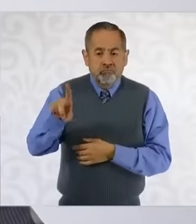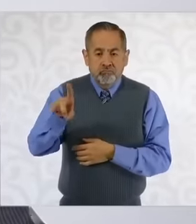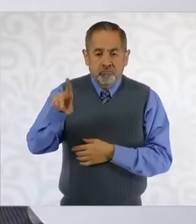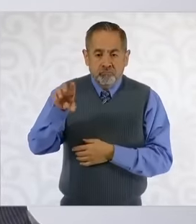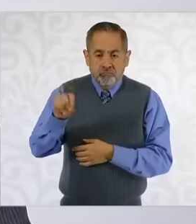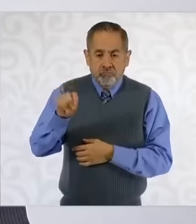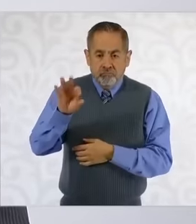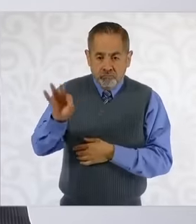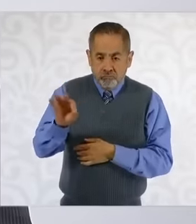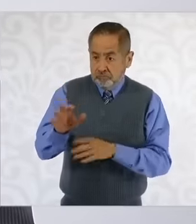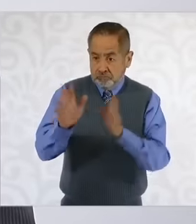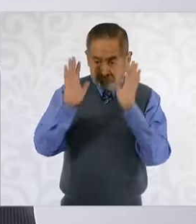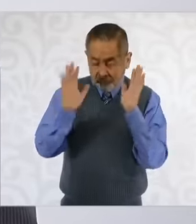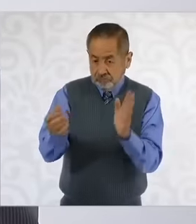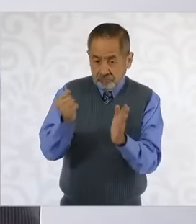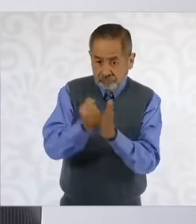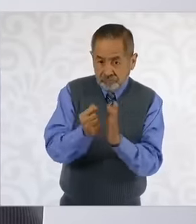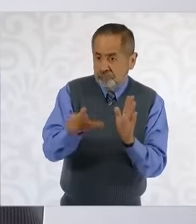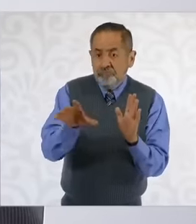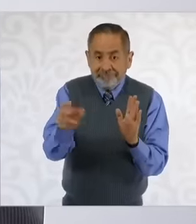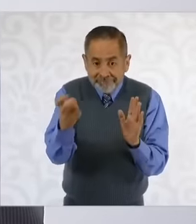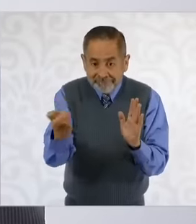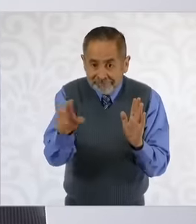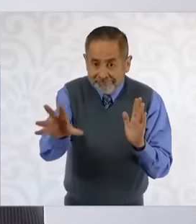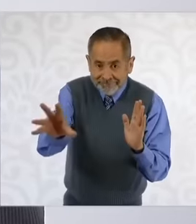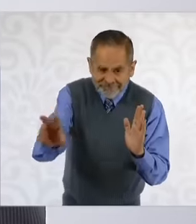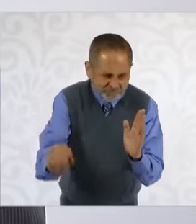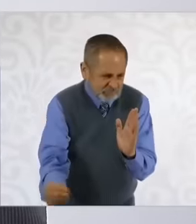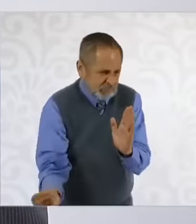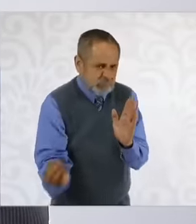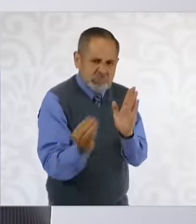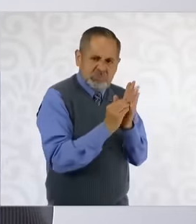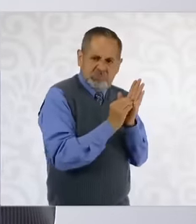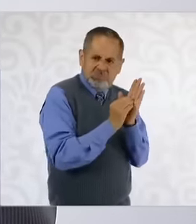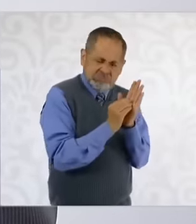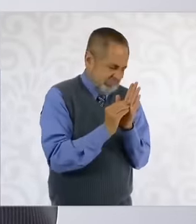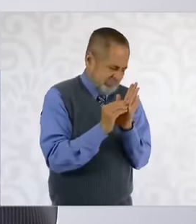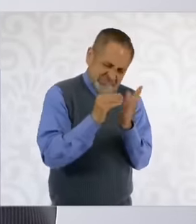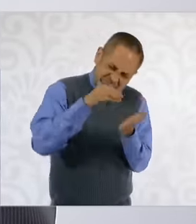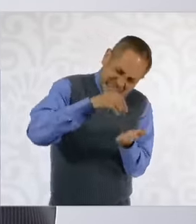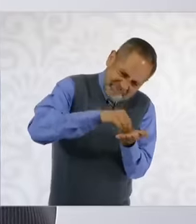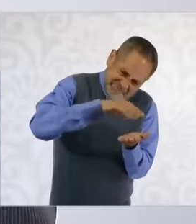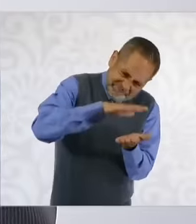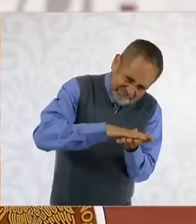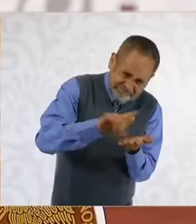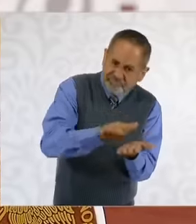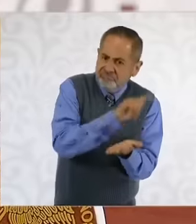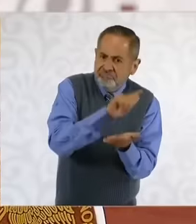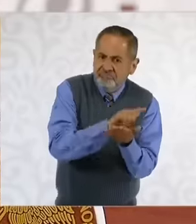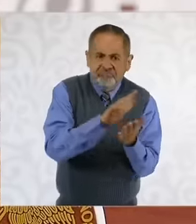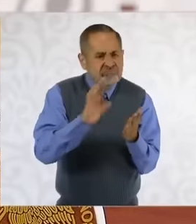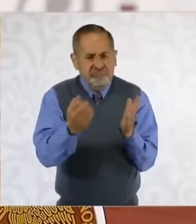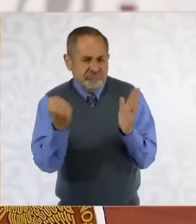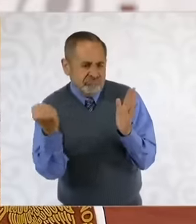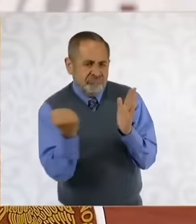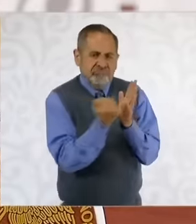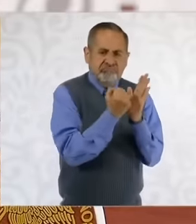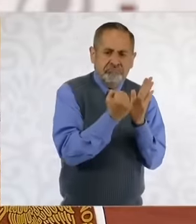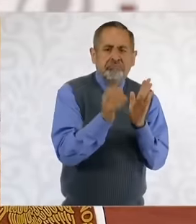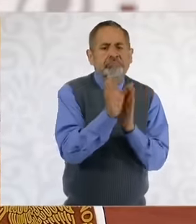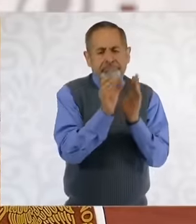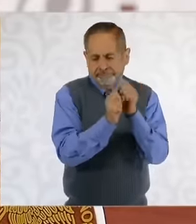an integral, inseparable part of the constitutional text. And that has precisely